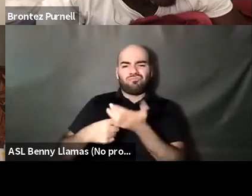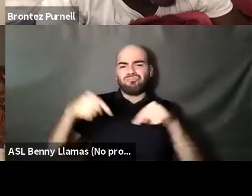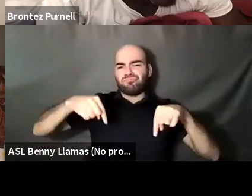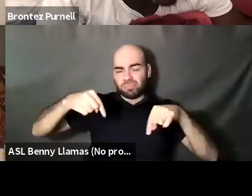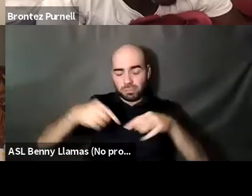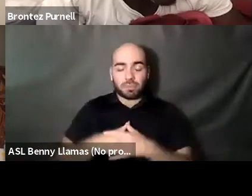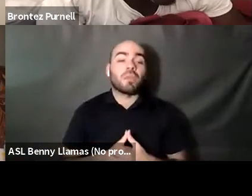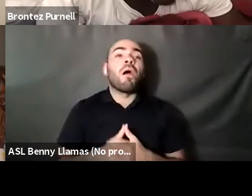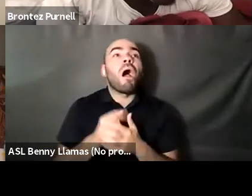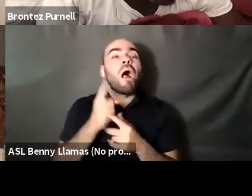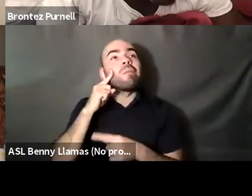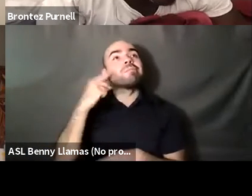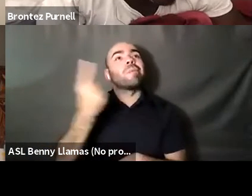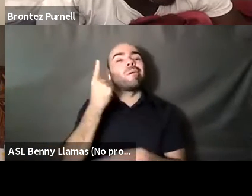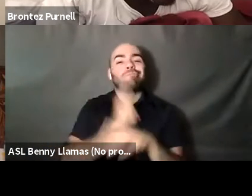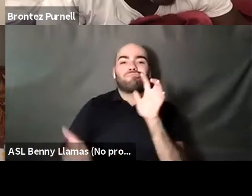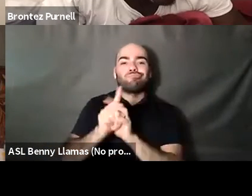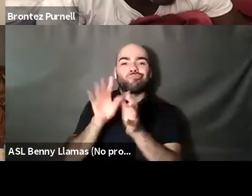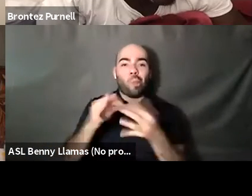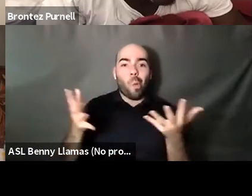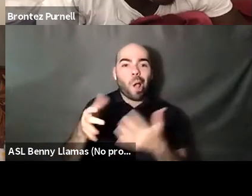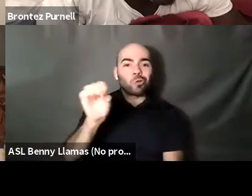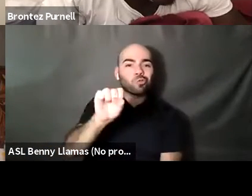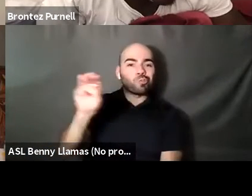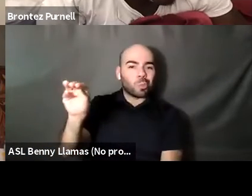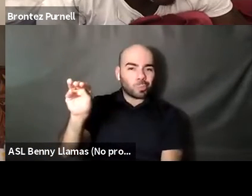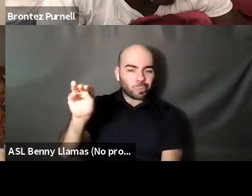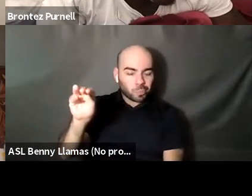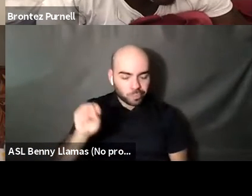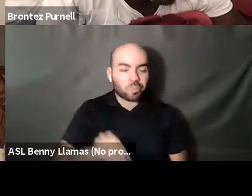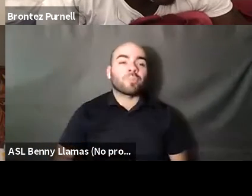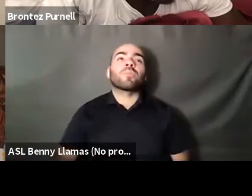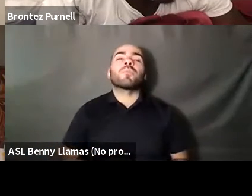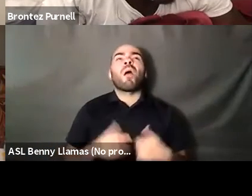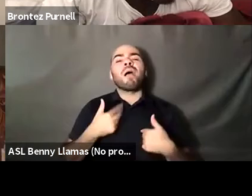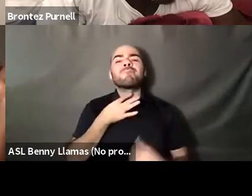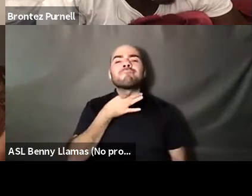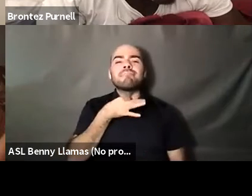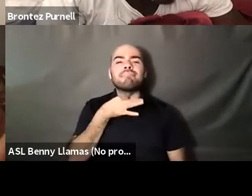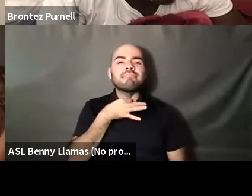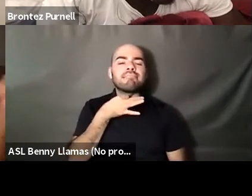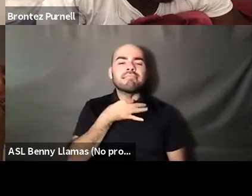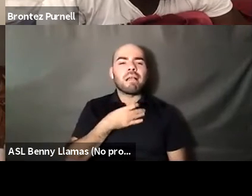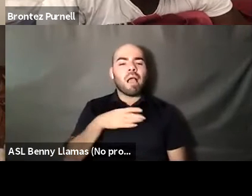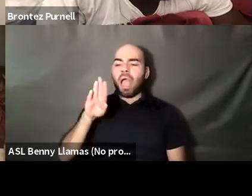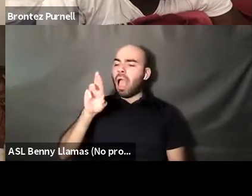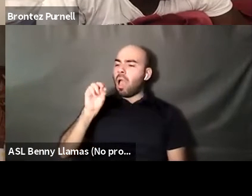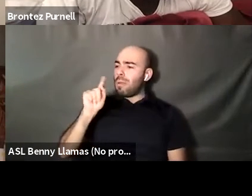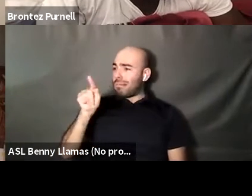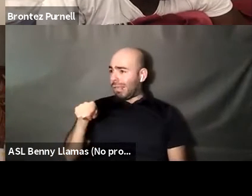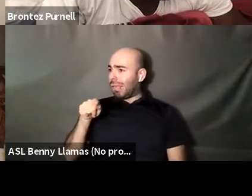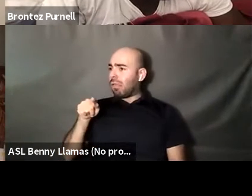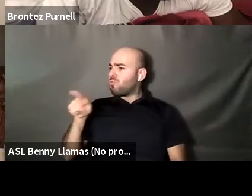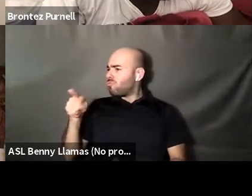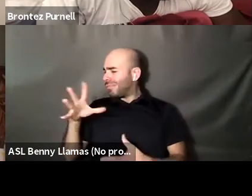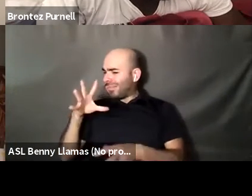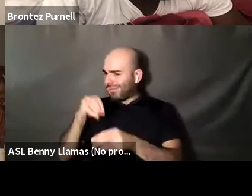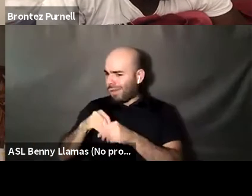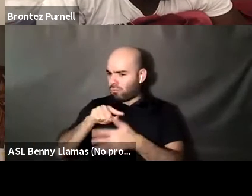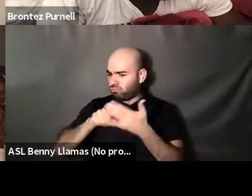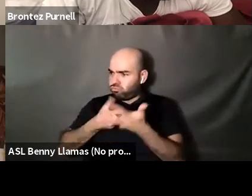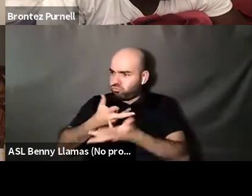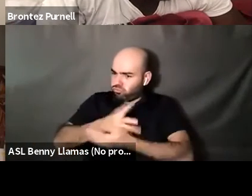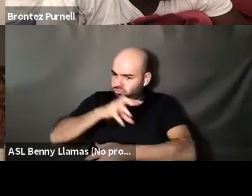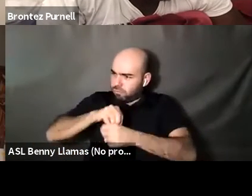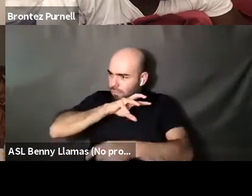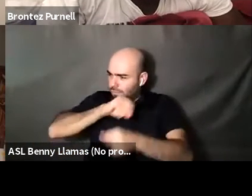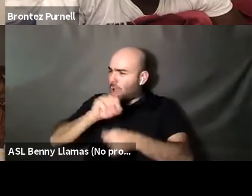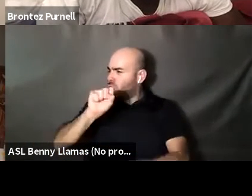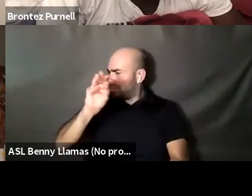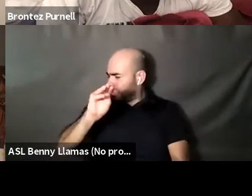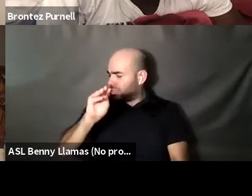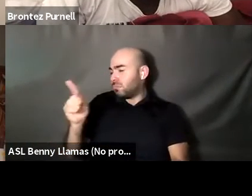Kenyon Farrow (he/him/his): Kind of came up now about social media. I'm curious about, you know, how, you know, Ron says your run the engaged social media, especially as writers who write about sex because there's so much